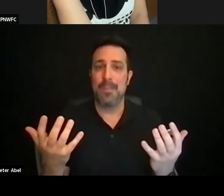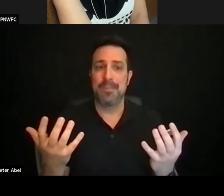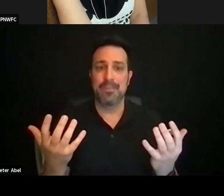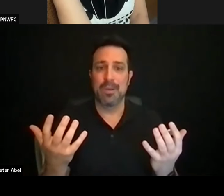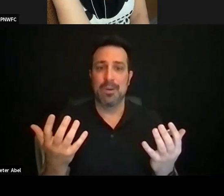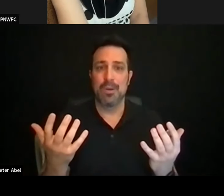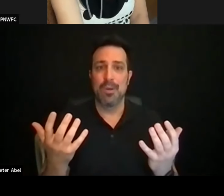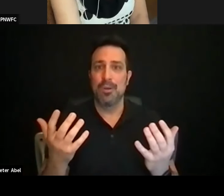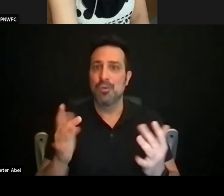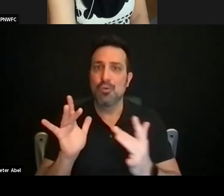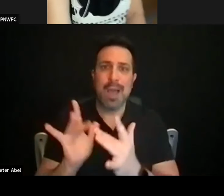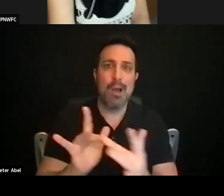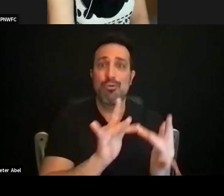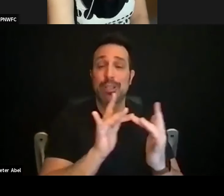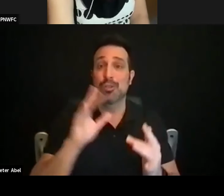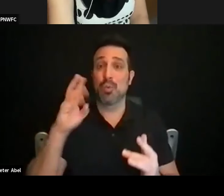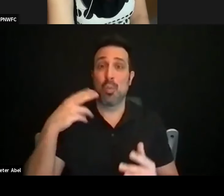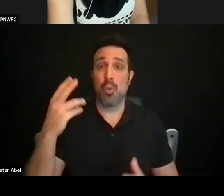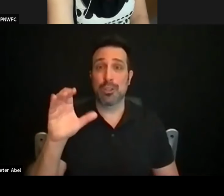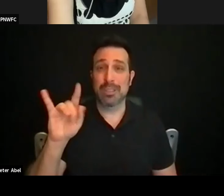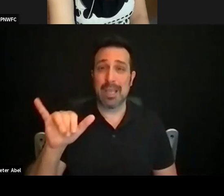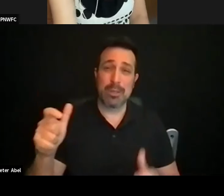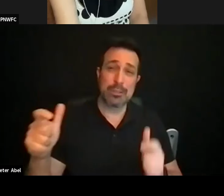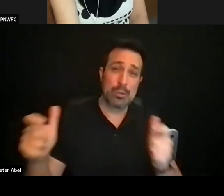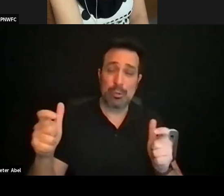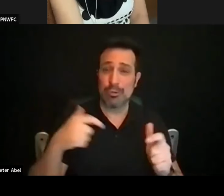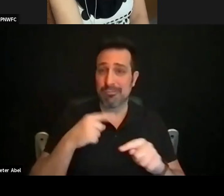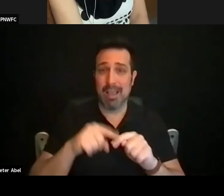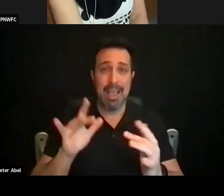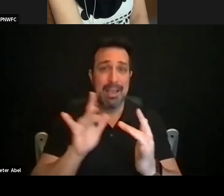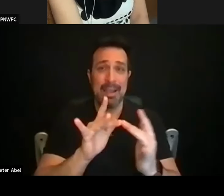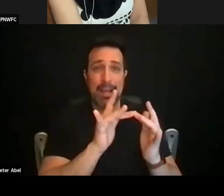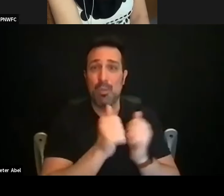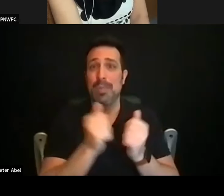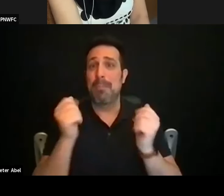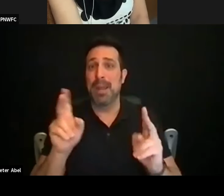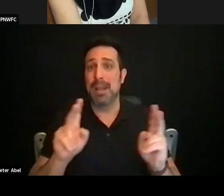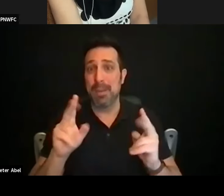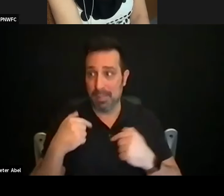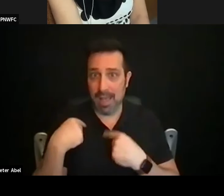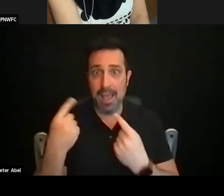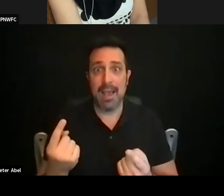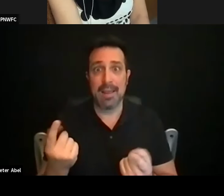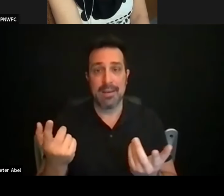to be able to fuel one another.